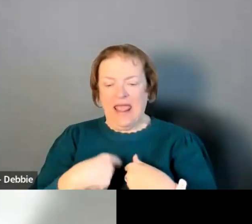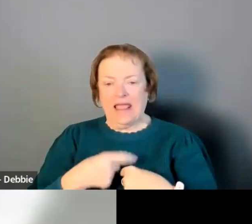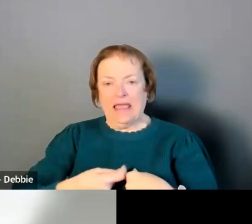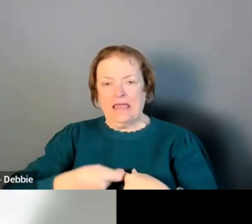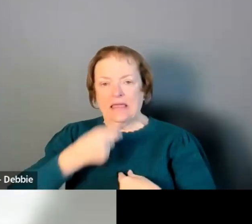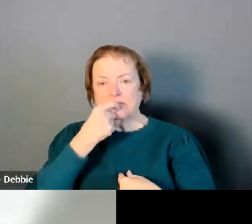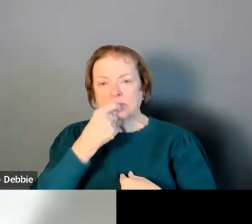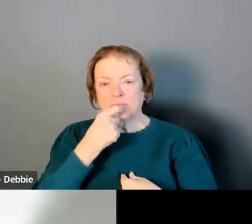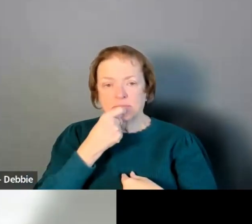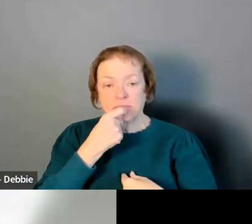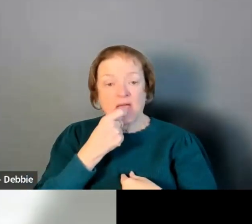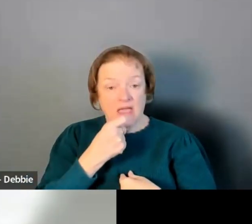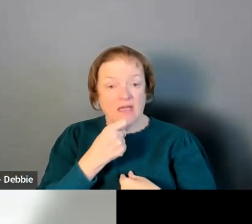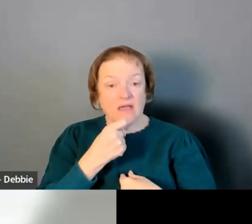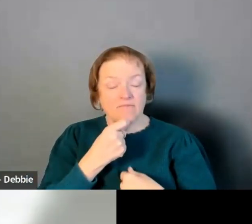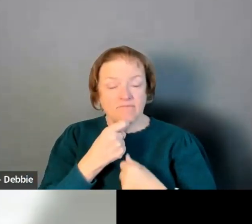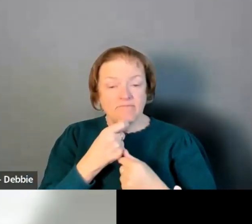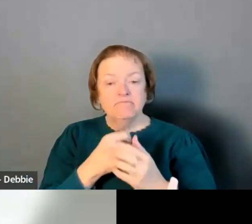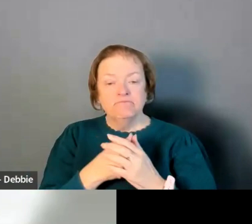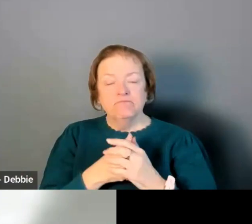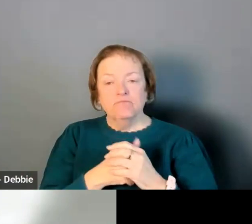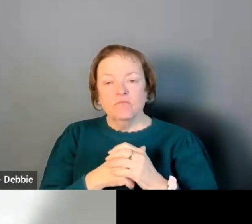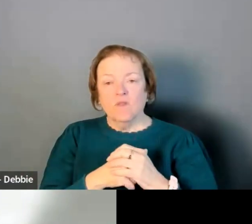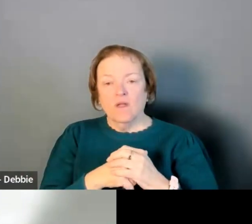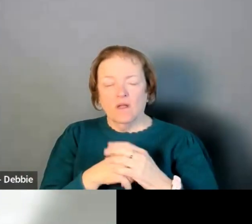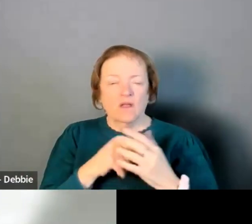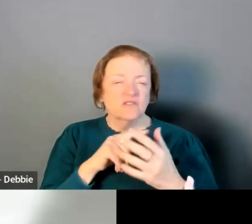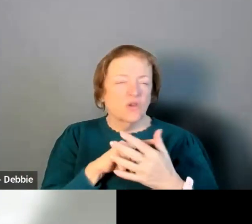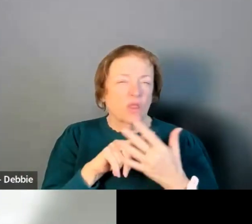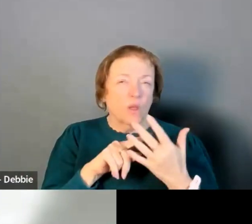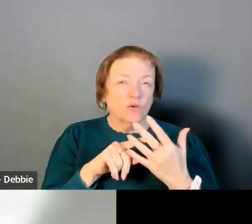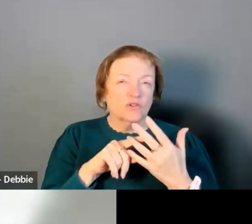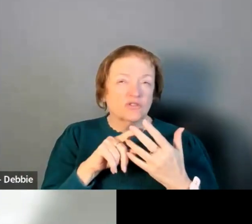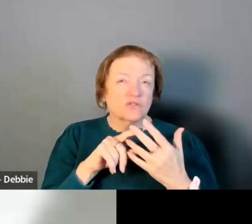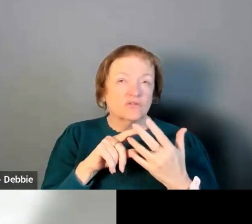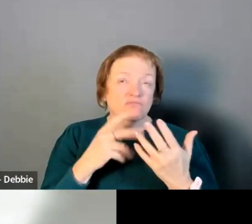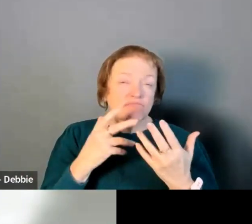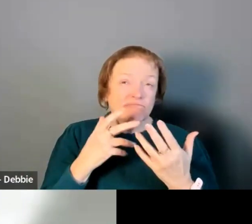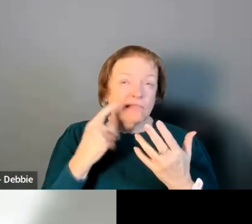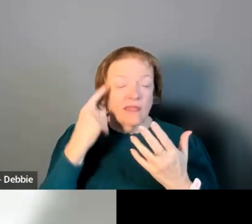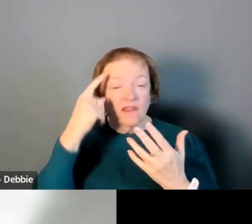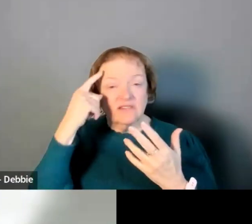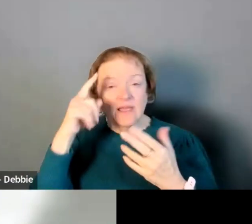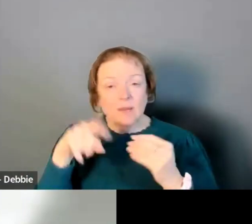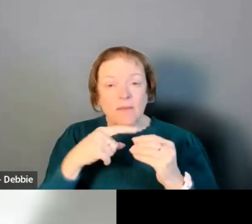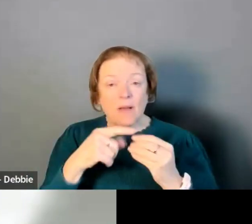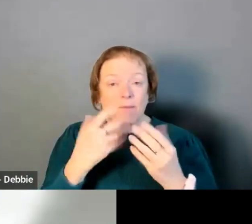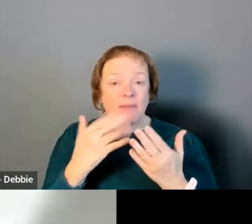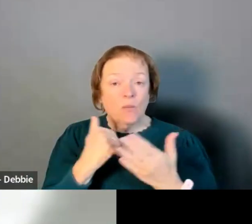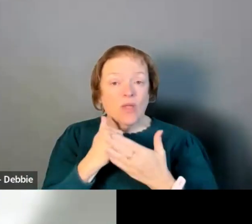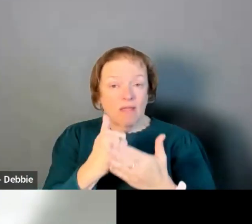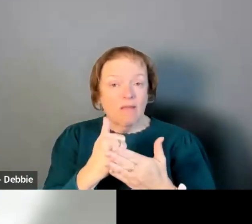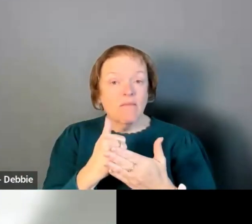So those are some options, I think, off the top of my head. Maybe it will help. Beautiful. someone in the chat did say,